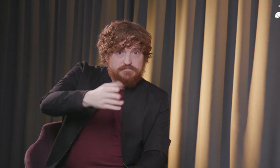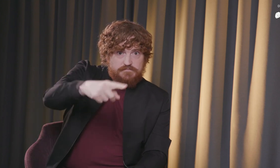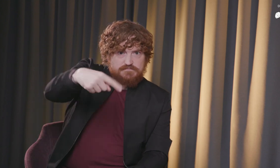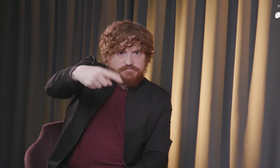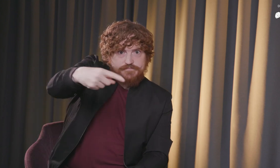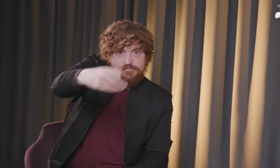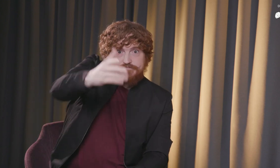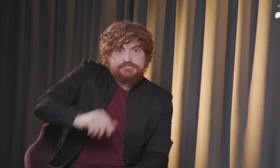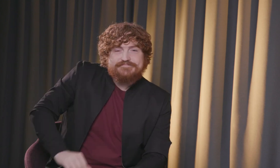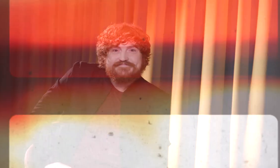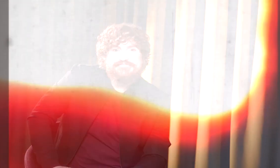Roll the tape!